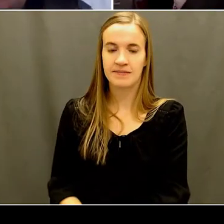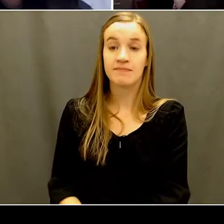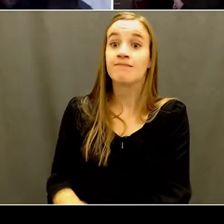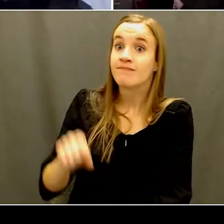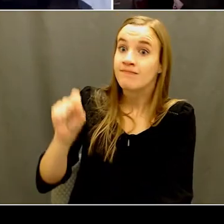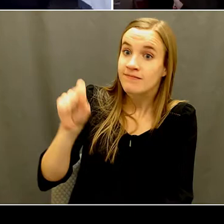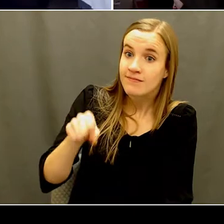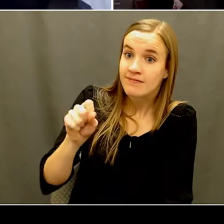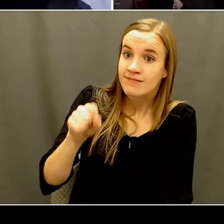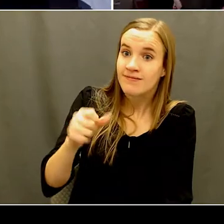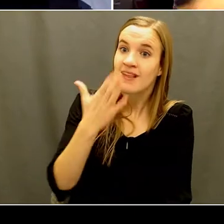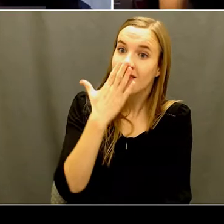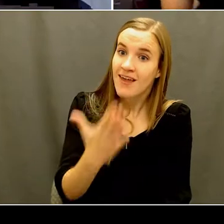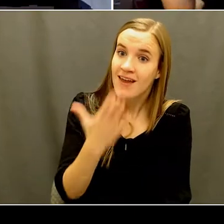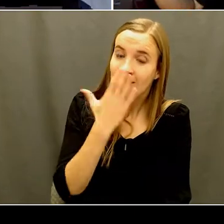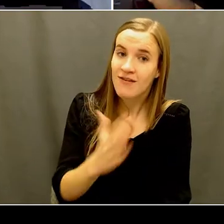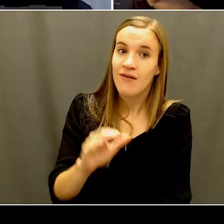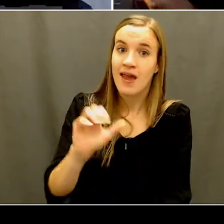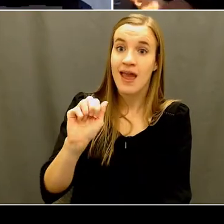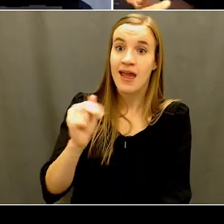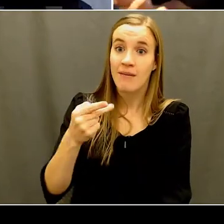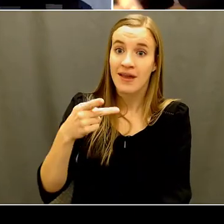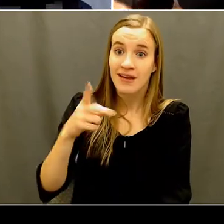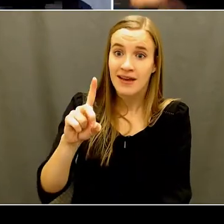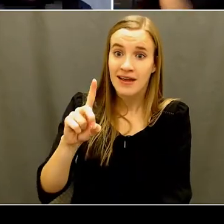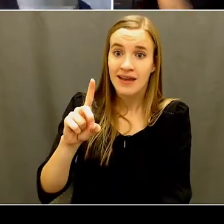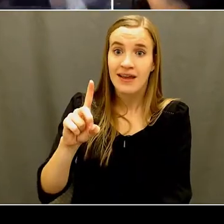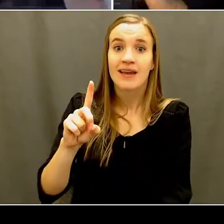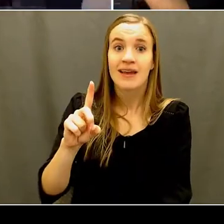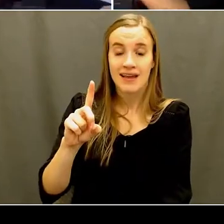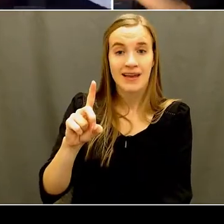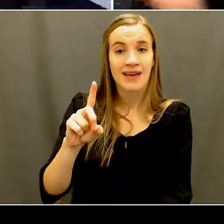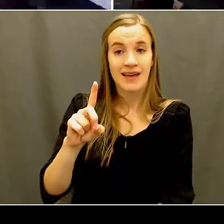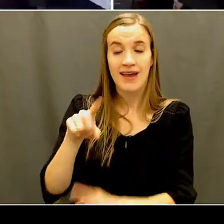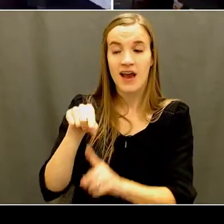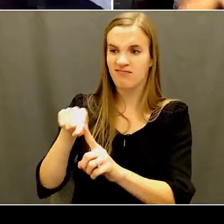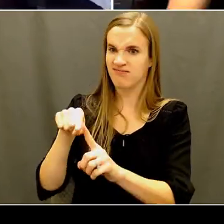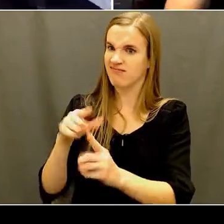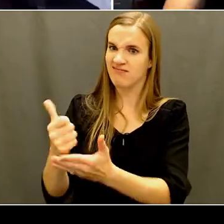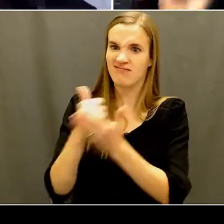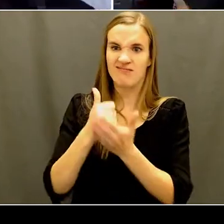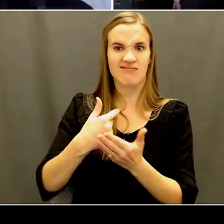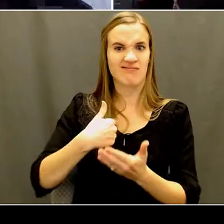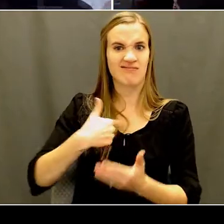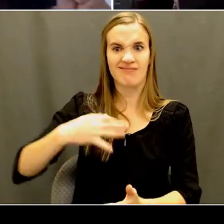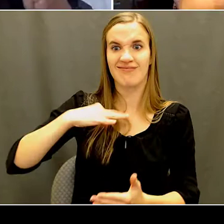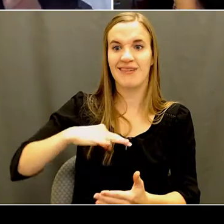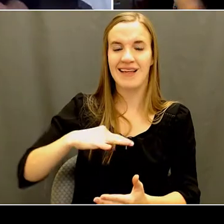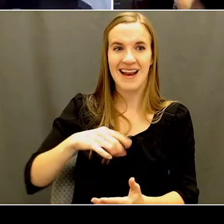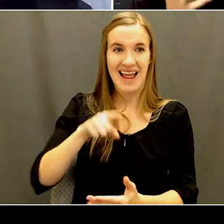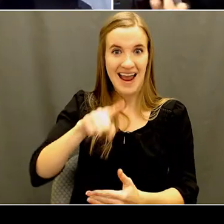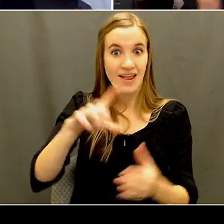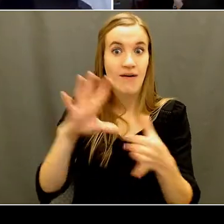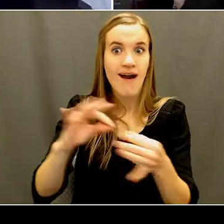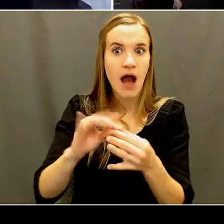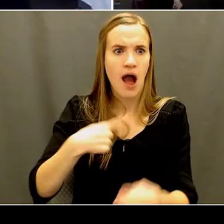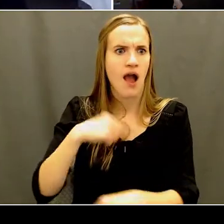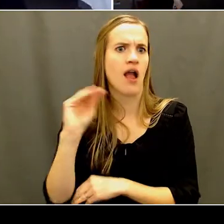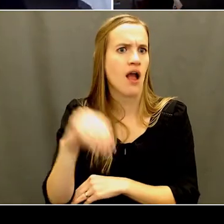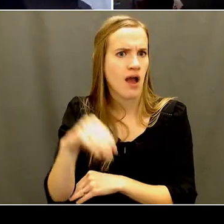for me. There's so much to what you're saying. And I'm just like shaking my head. I'm trying not to interject, but I definitely resonate with a lot of things